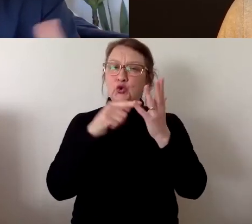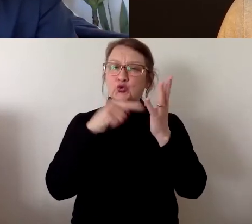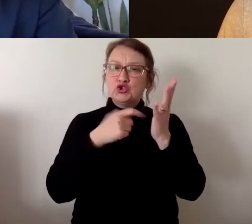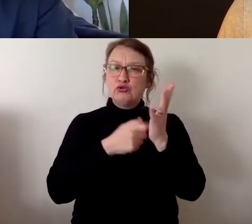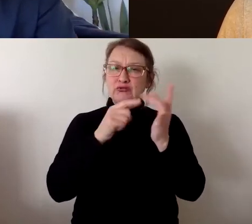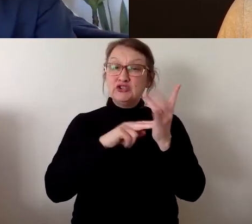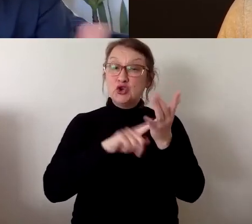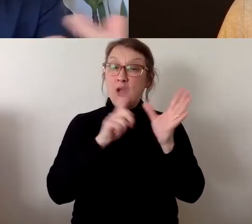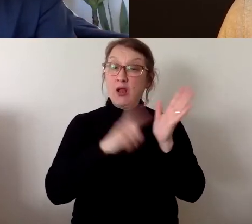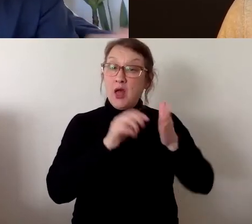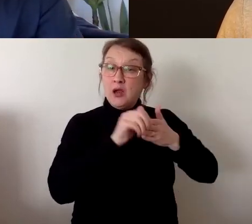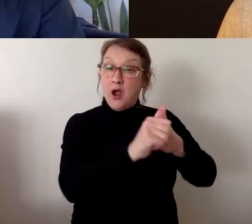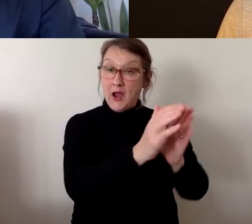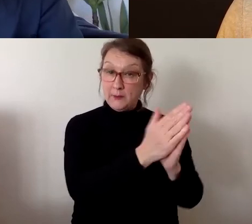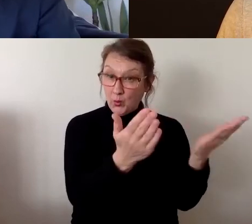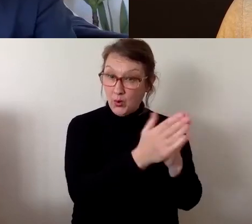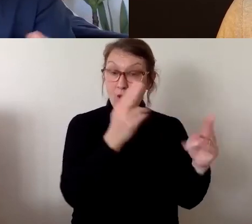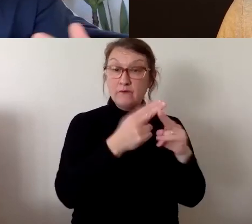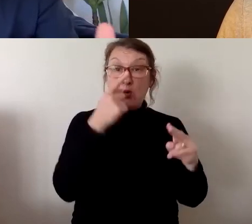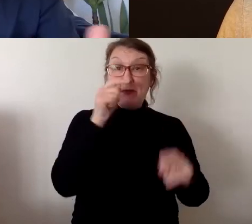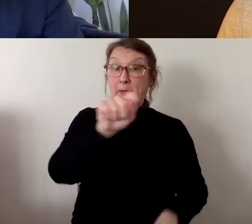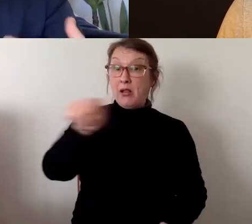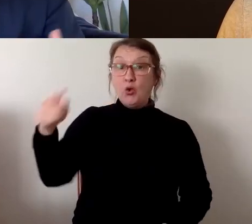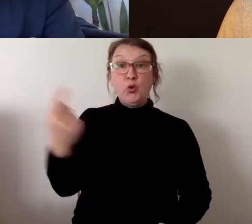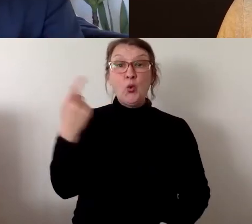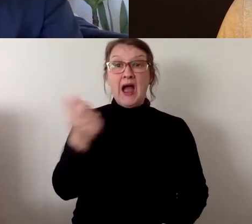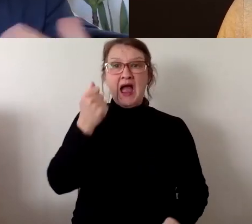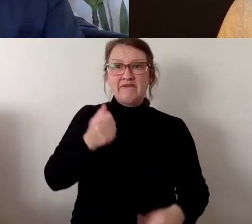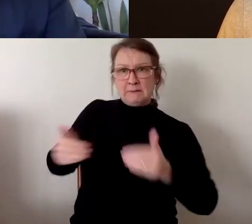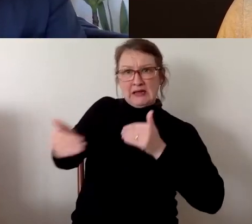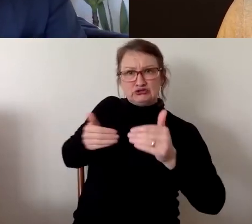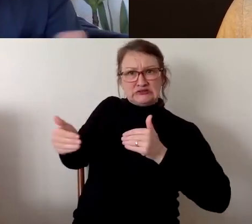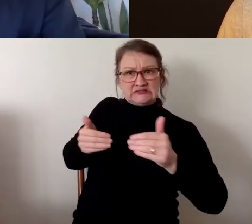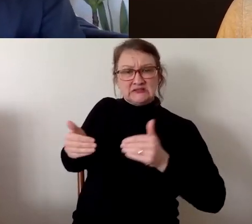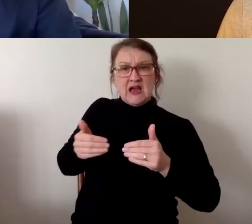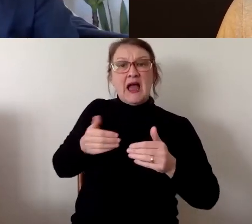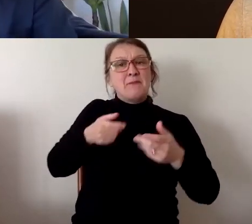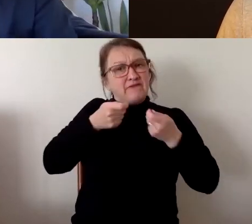limited budgets, for example, be able to feed their families nutritionally.